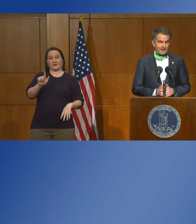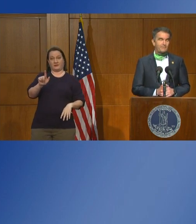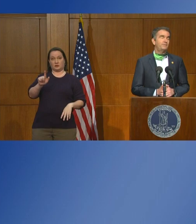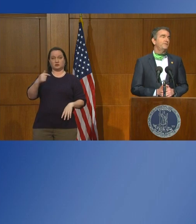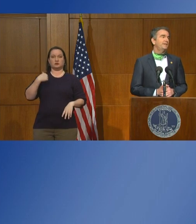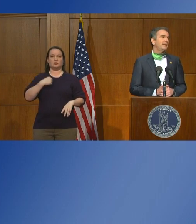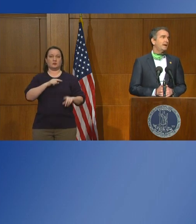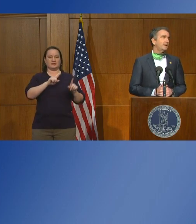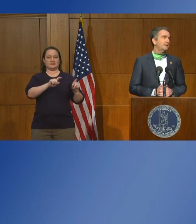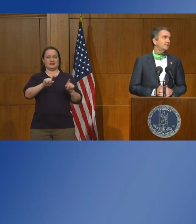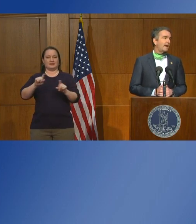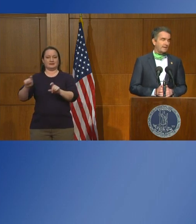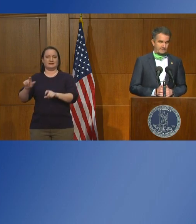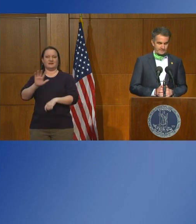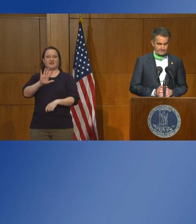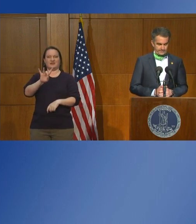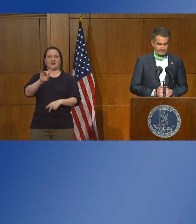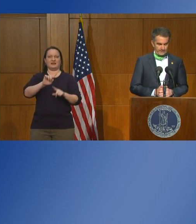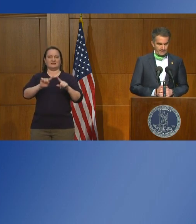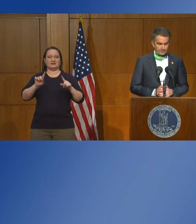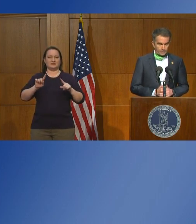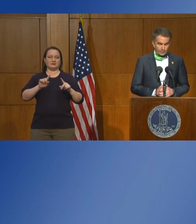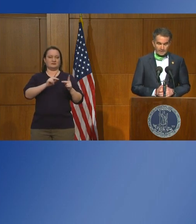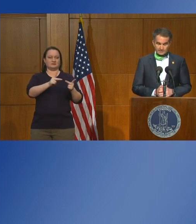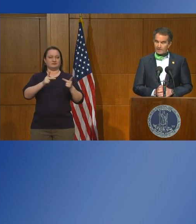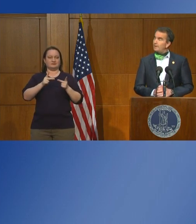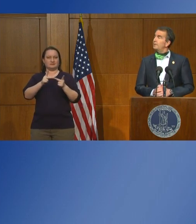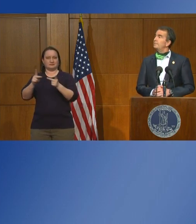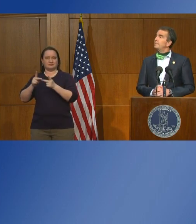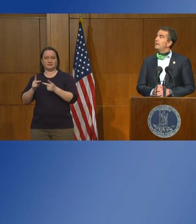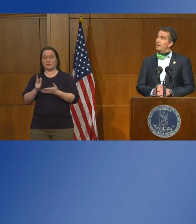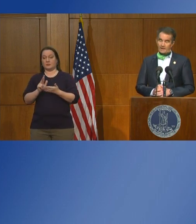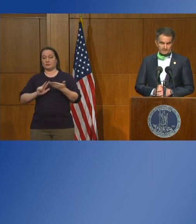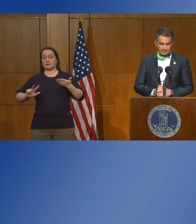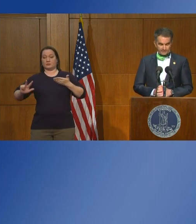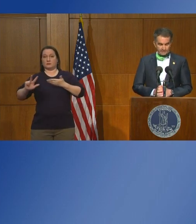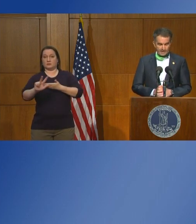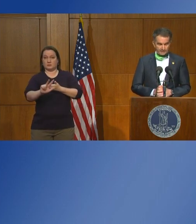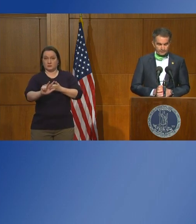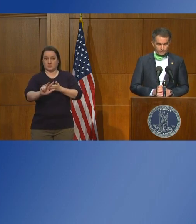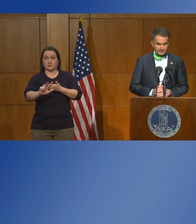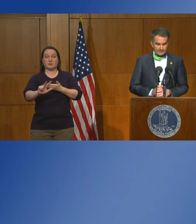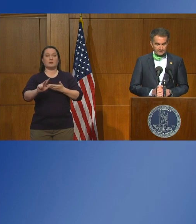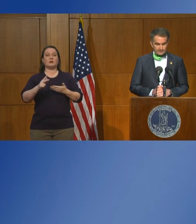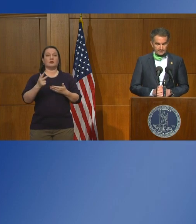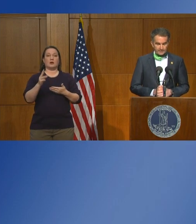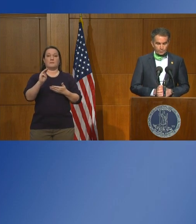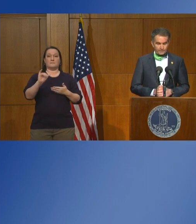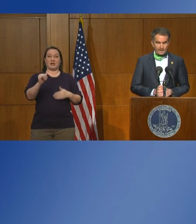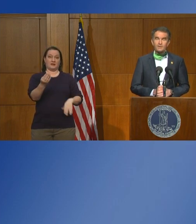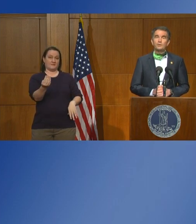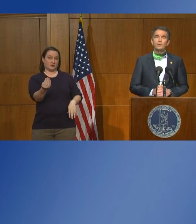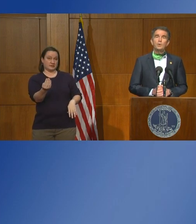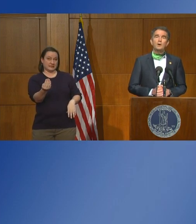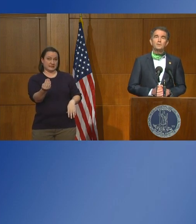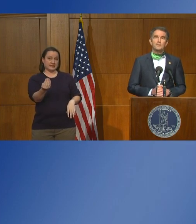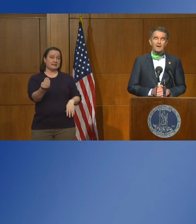APRIL THE TWENTY FIRST WE HAD DONE TESTING THAT FIFTY EIGHT